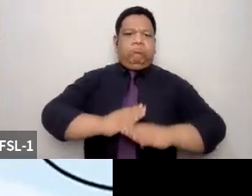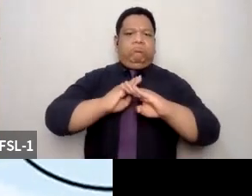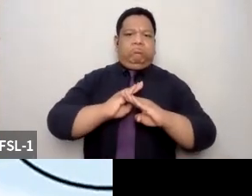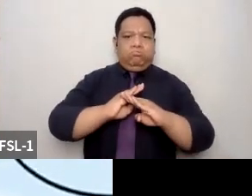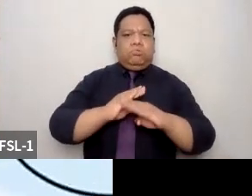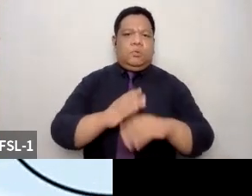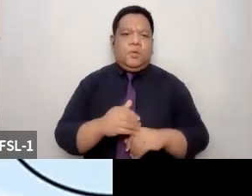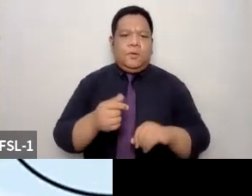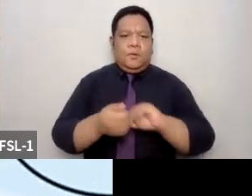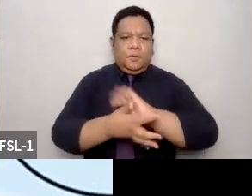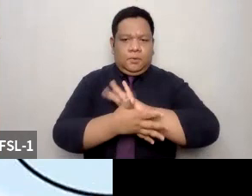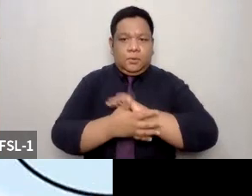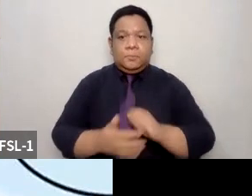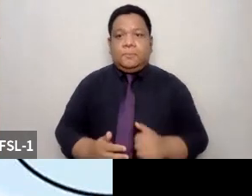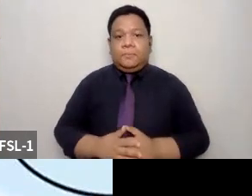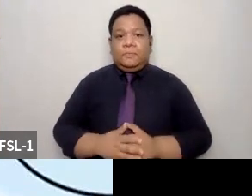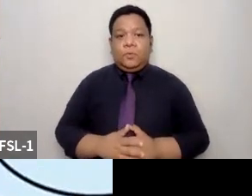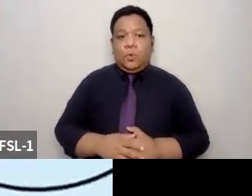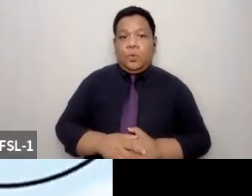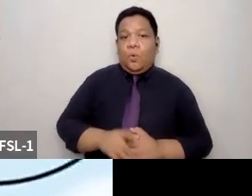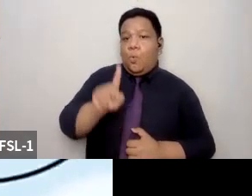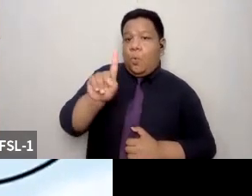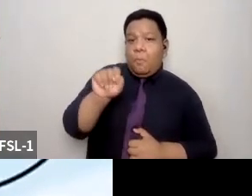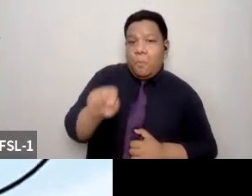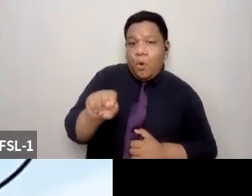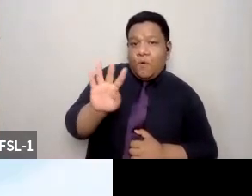1.45 billion shots have been given in the world.